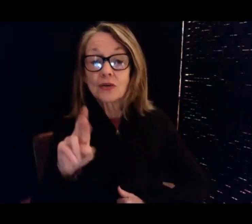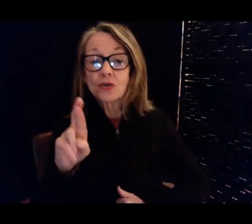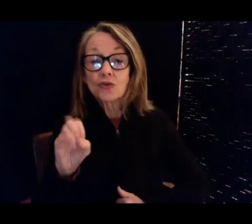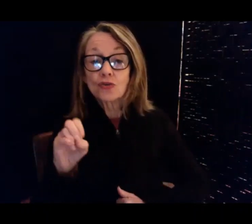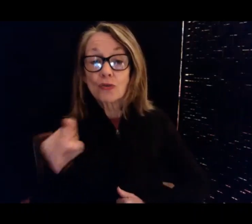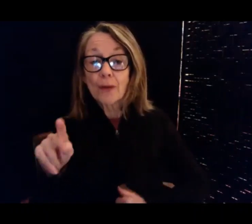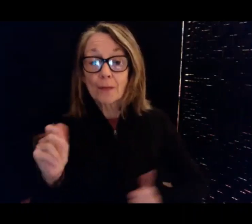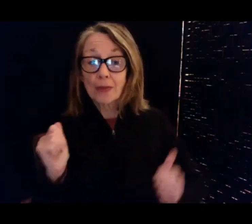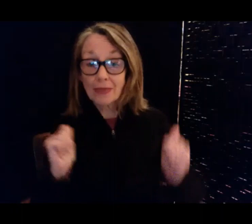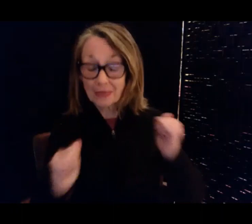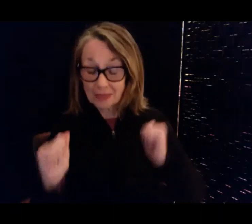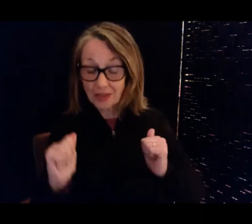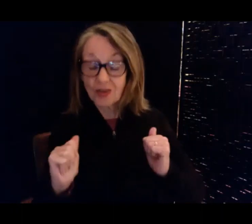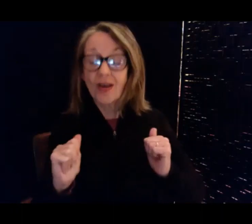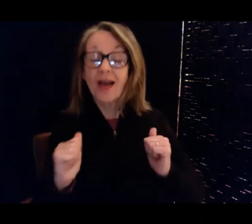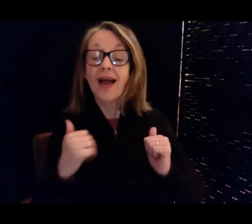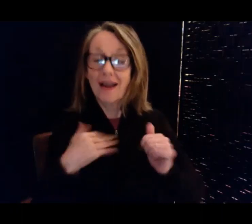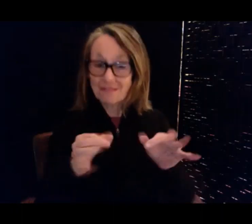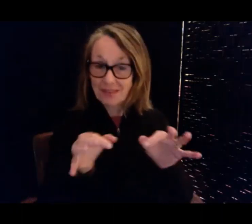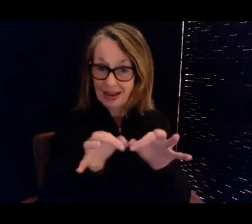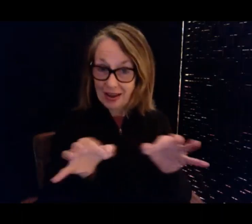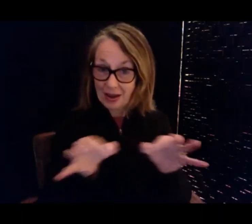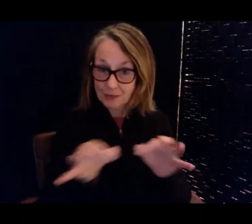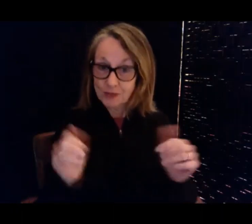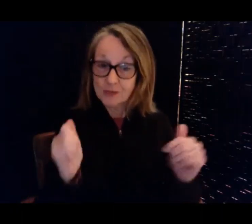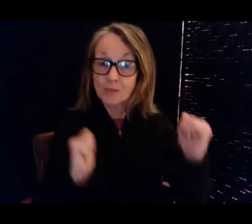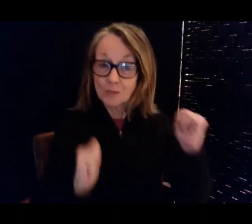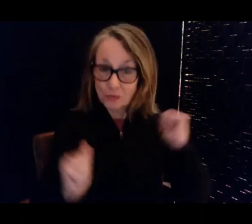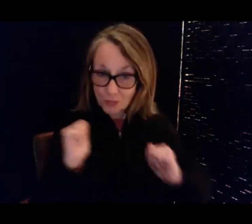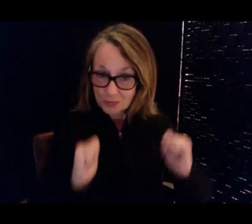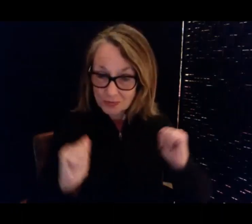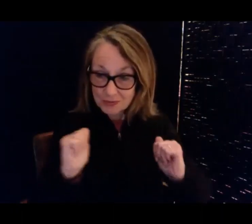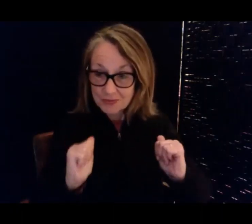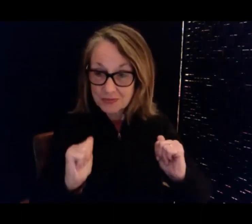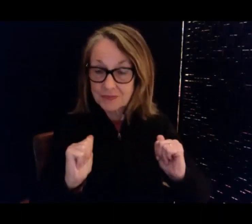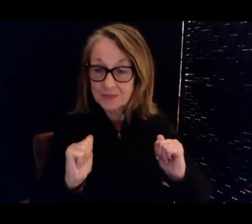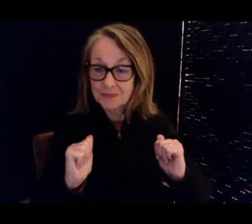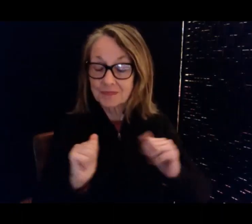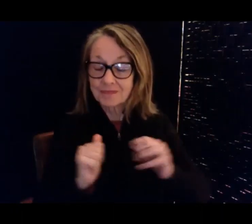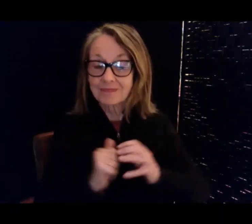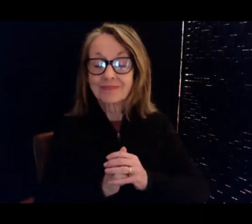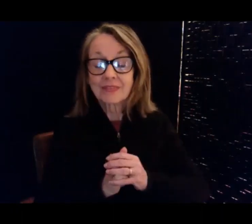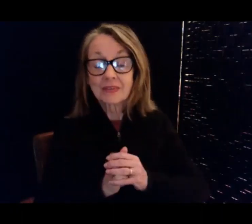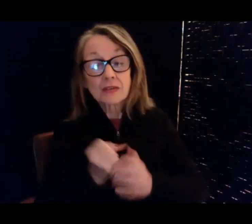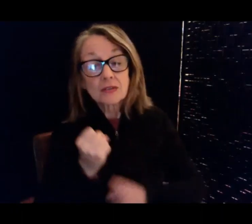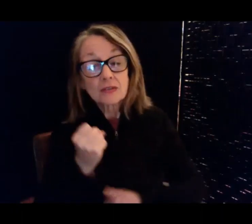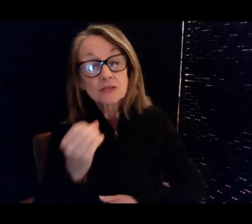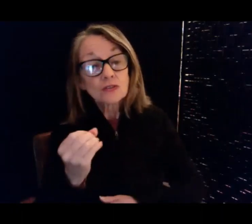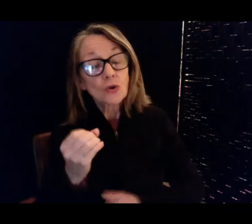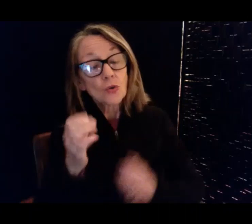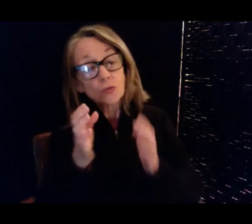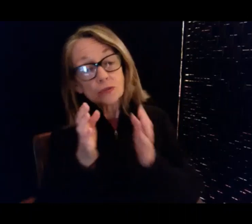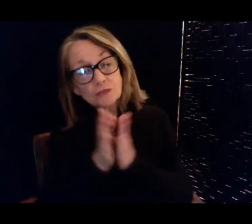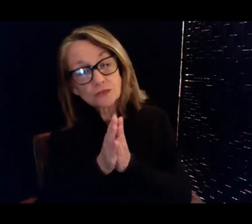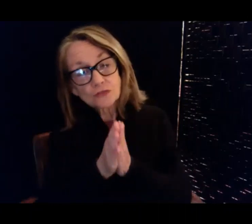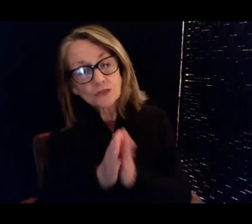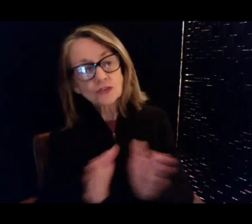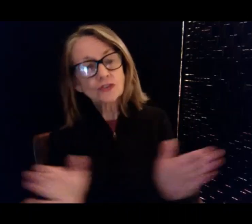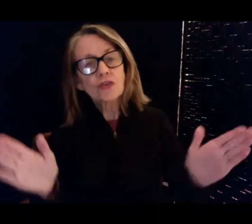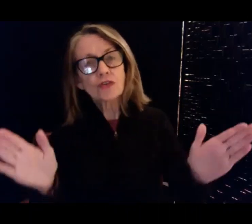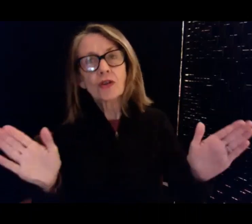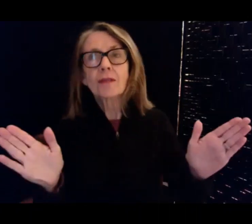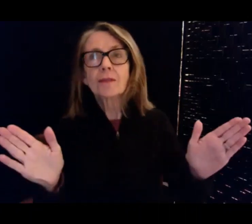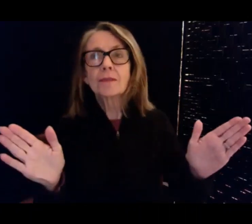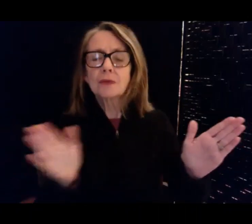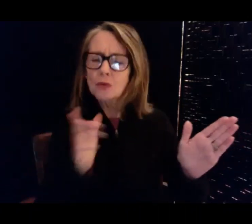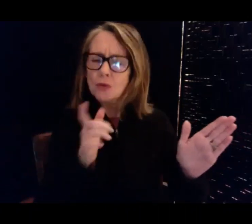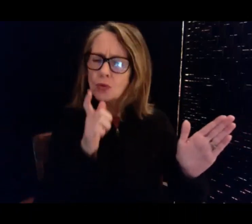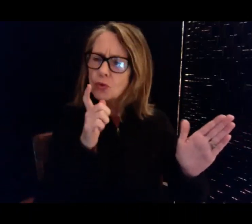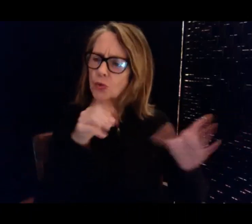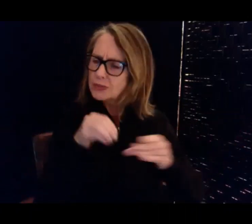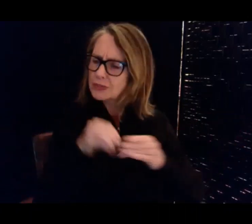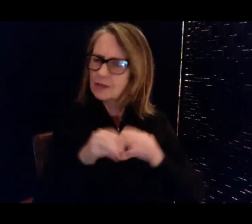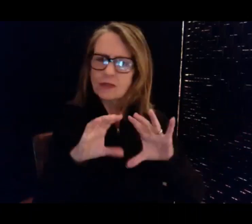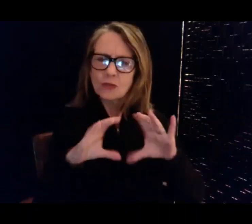are captioned alright so just in general to say who is in our group I want to also